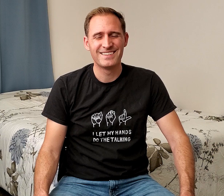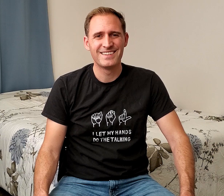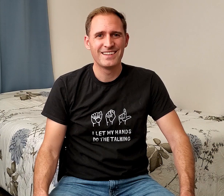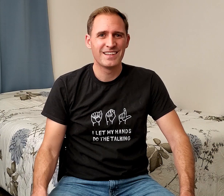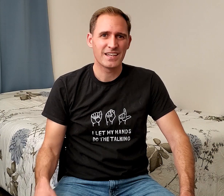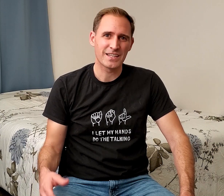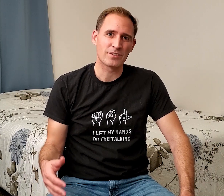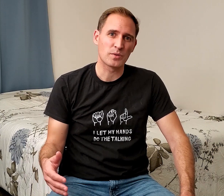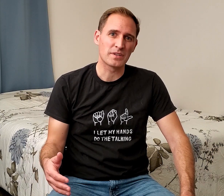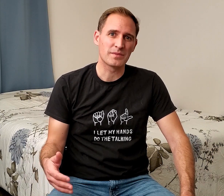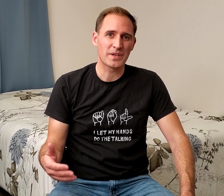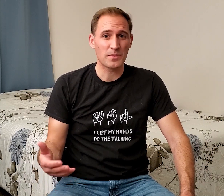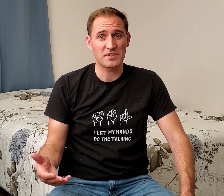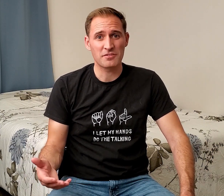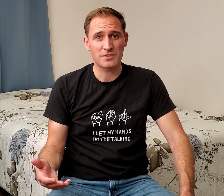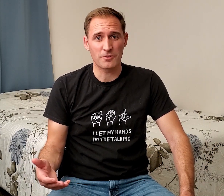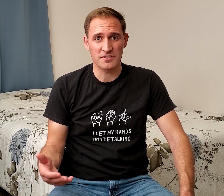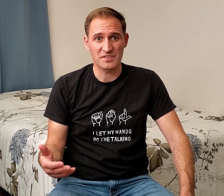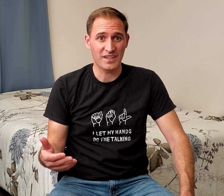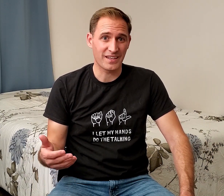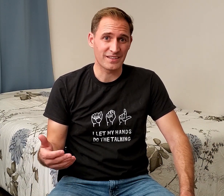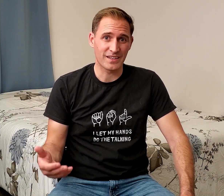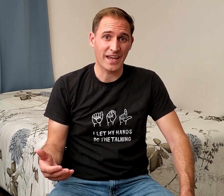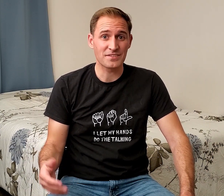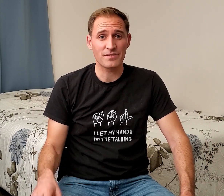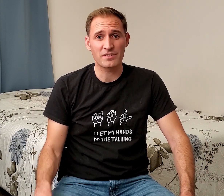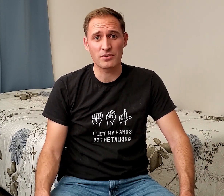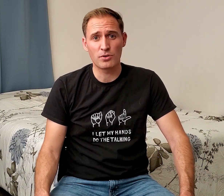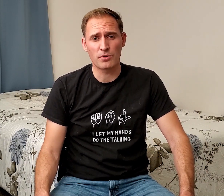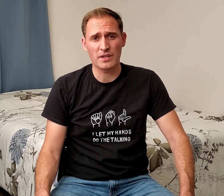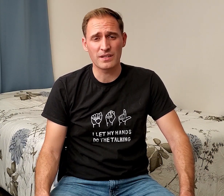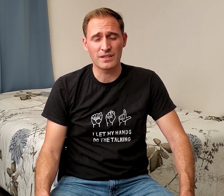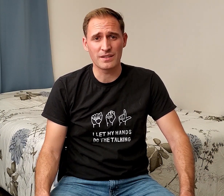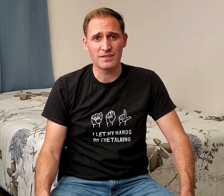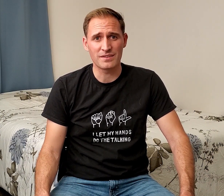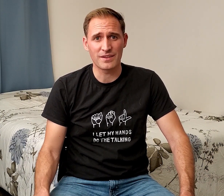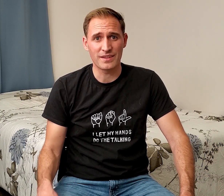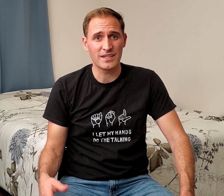Hello everyone, my name is Chris Gorges and as of this recording is the evening